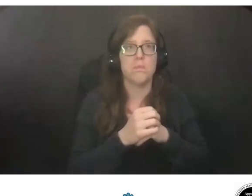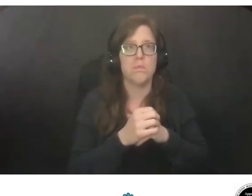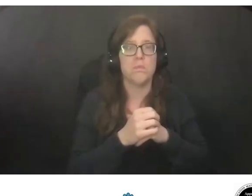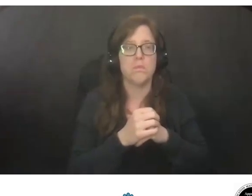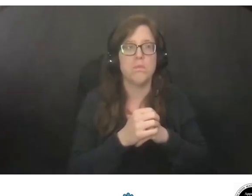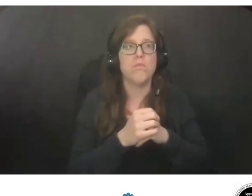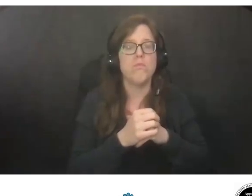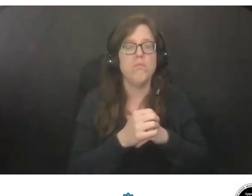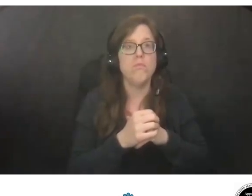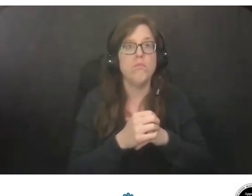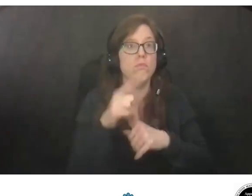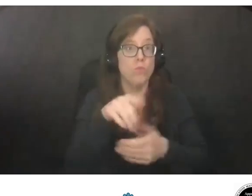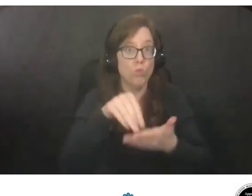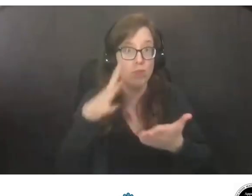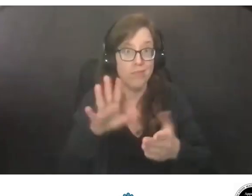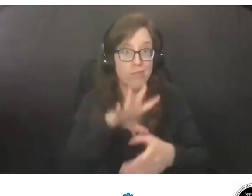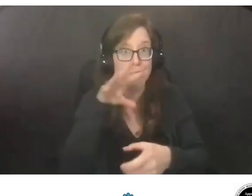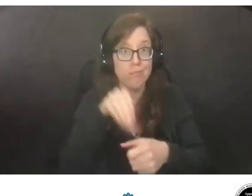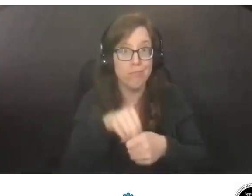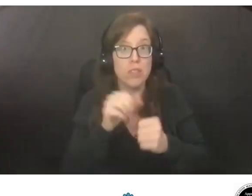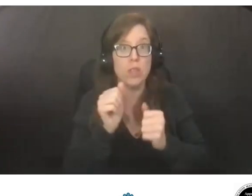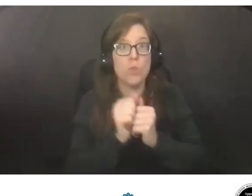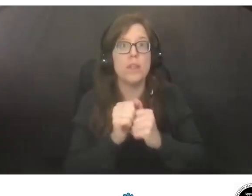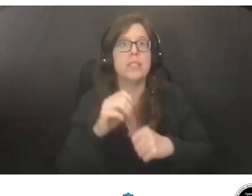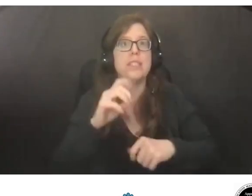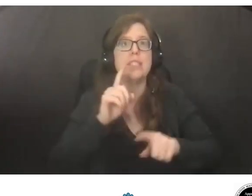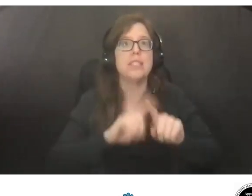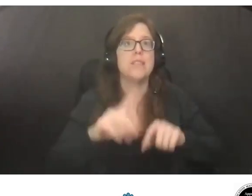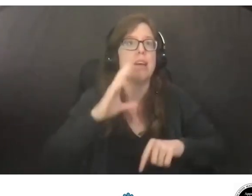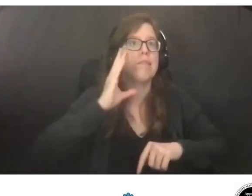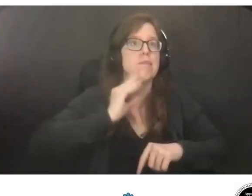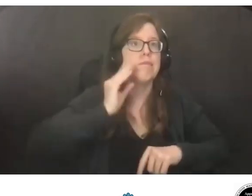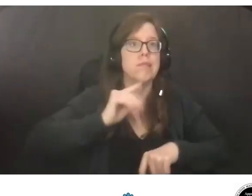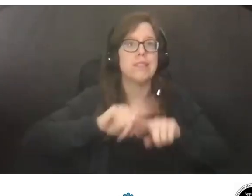The...has the student participated in experiential job exploration? Do they